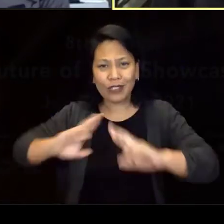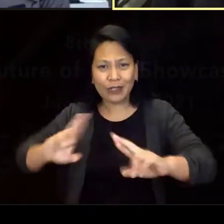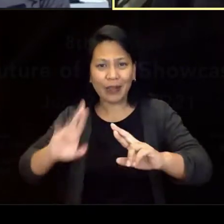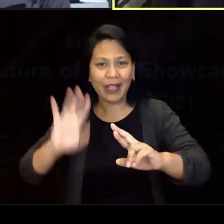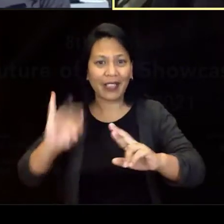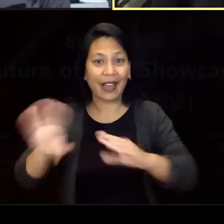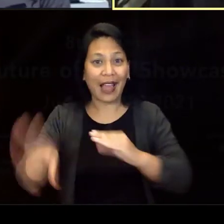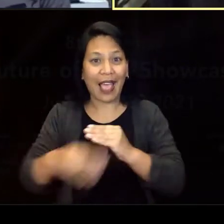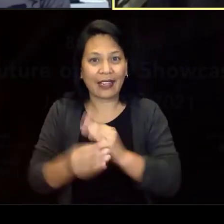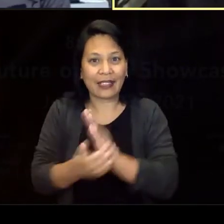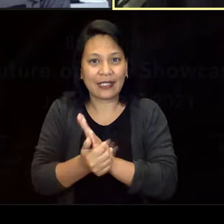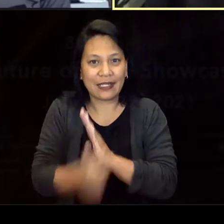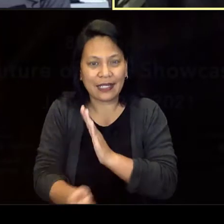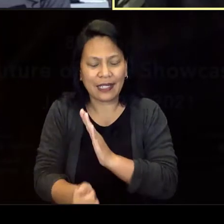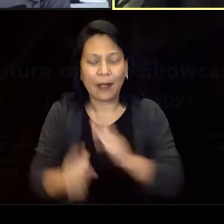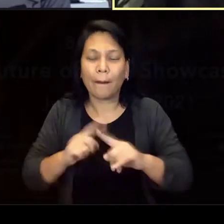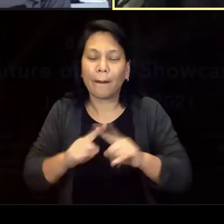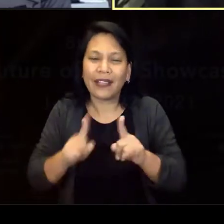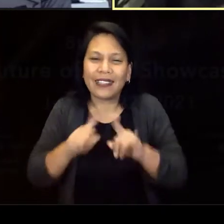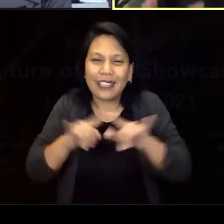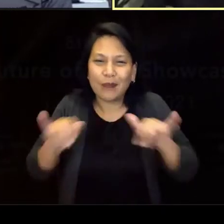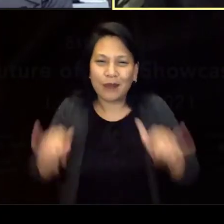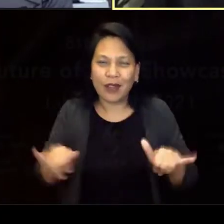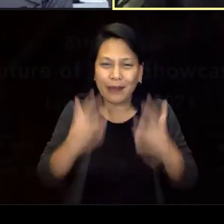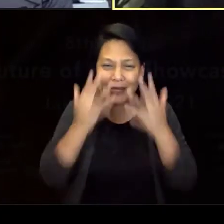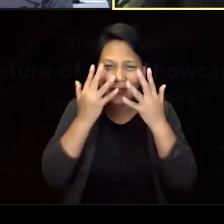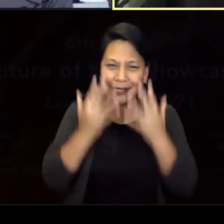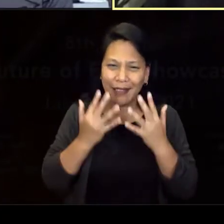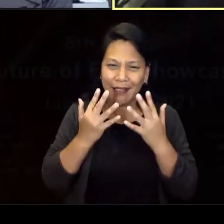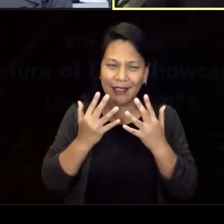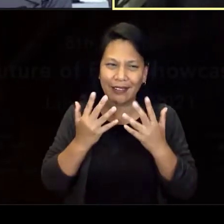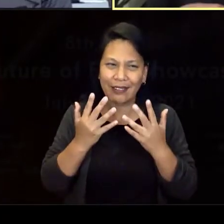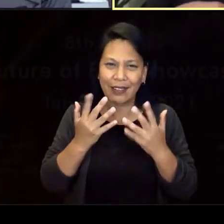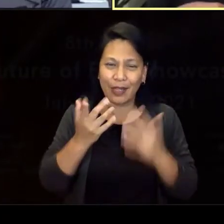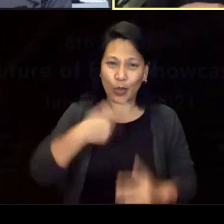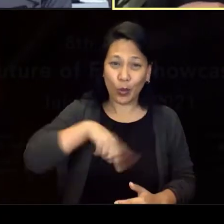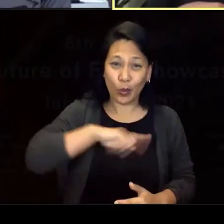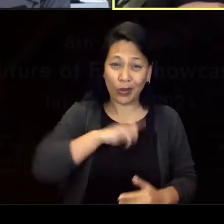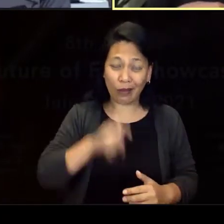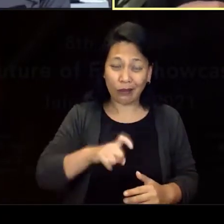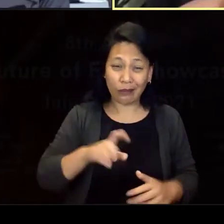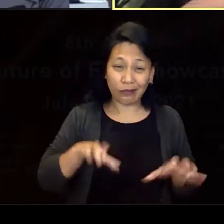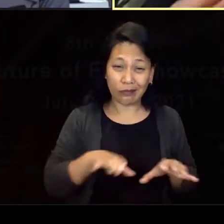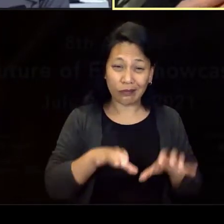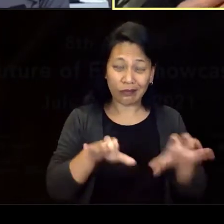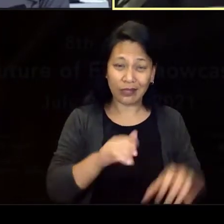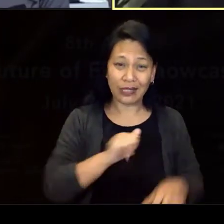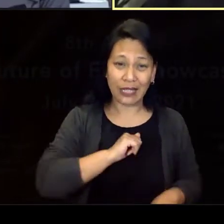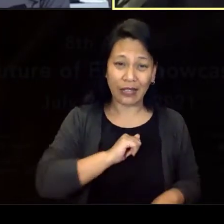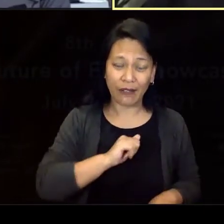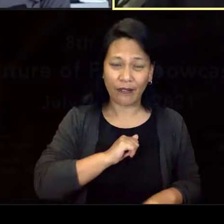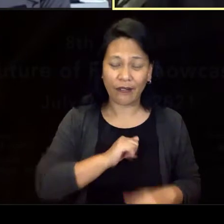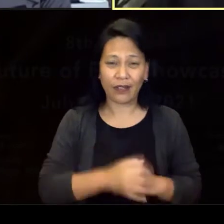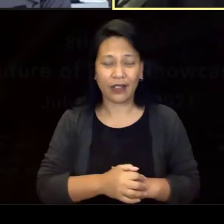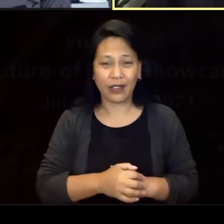But it's also just so sad that we have to do that. Or like, what did that conversation look like?